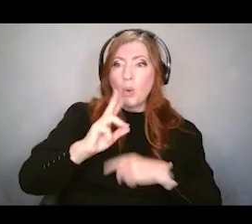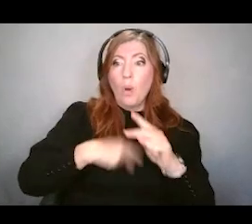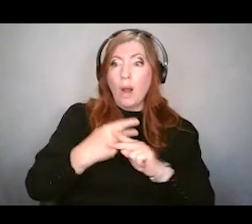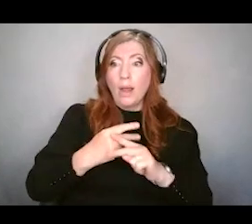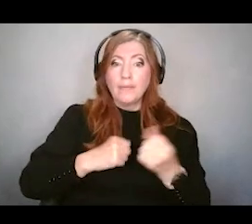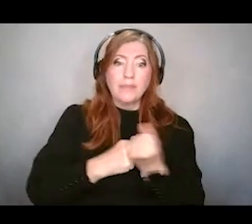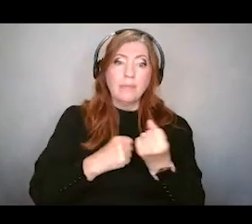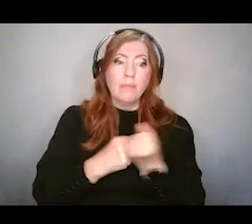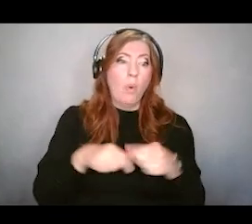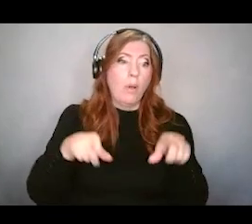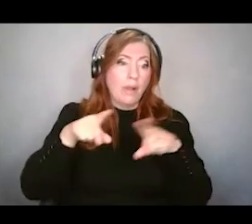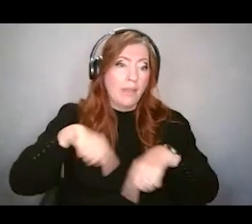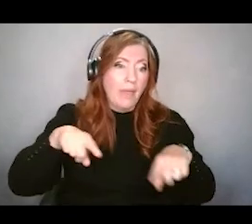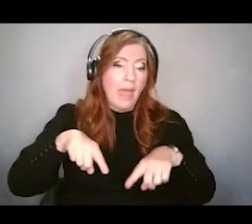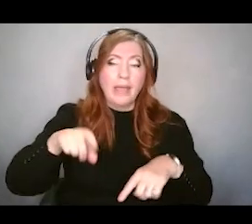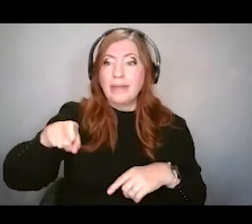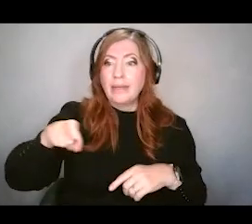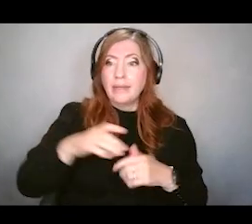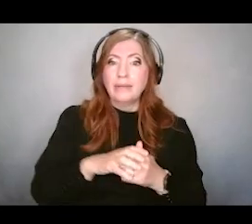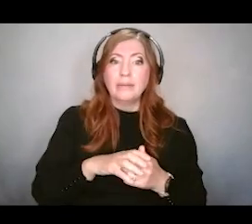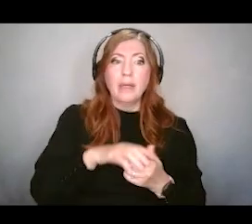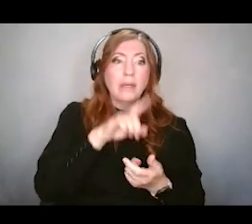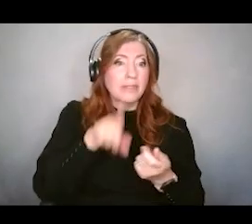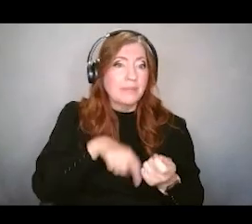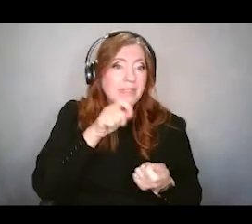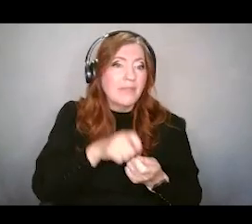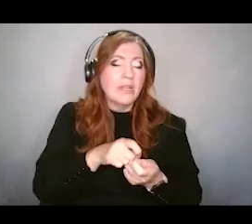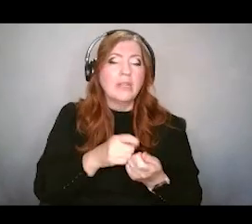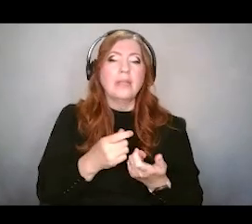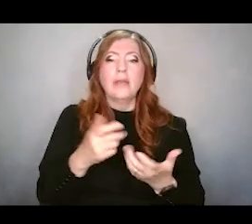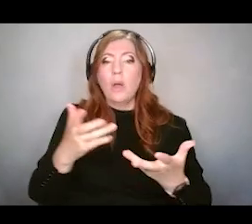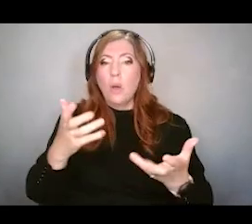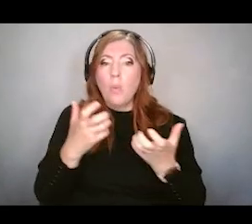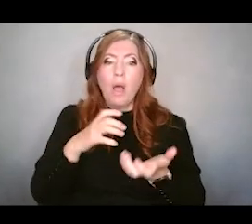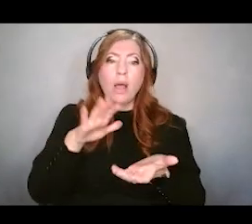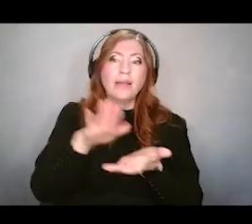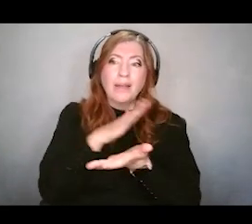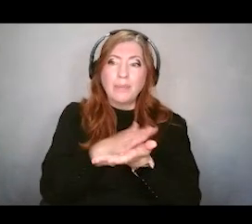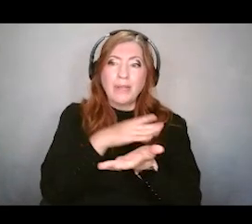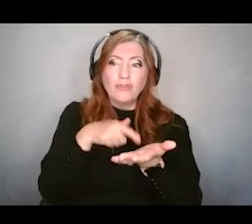support they really need. Specifically, we’re looking for documentation that is